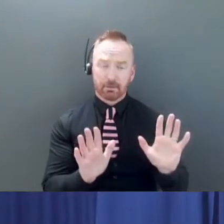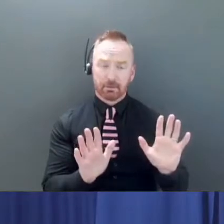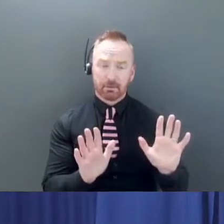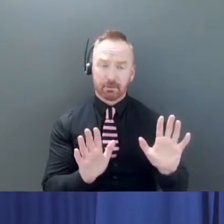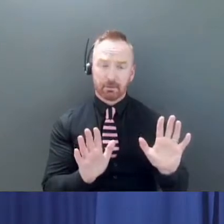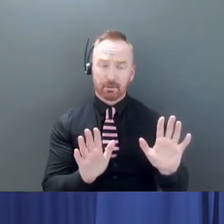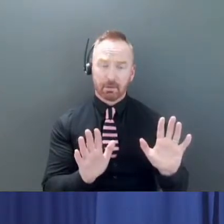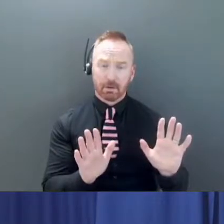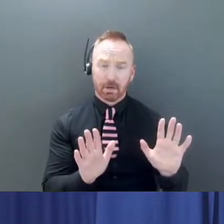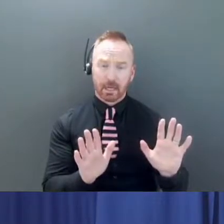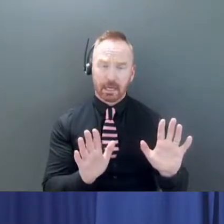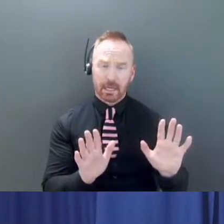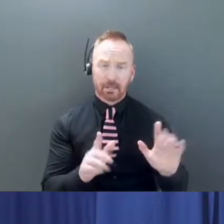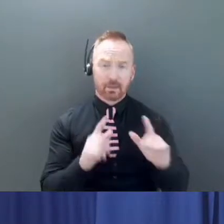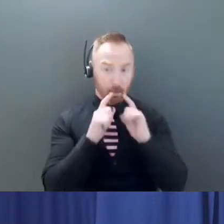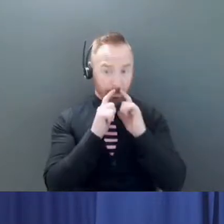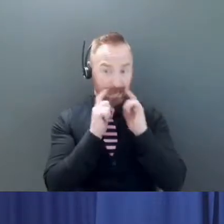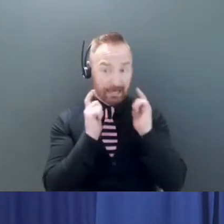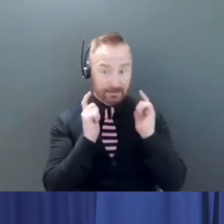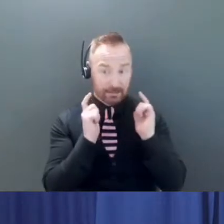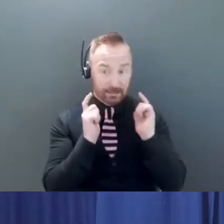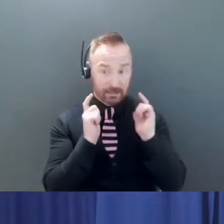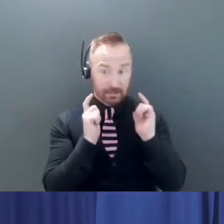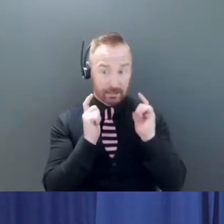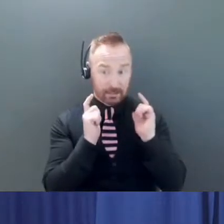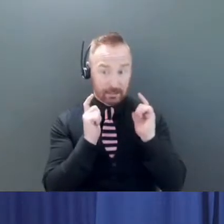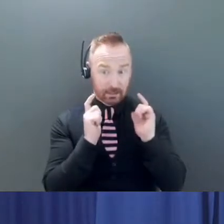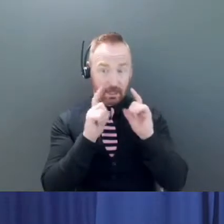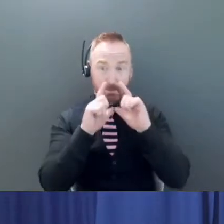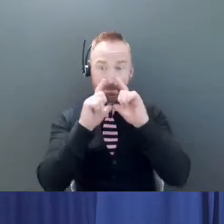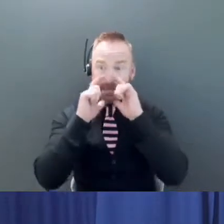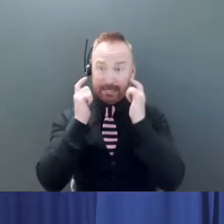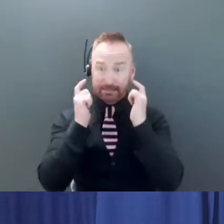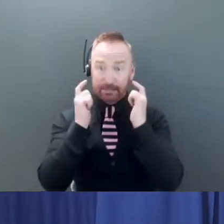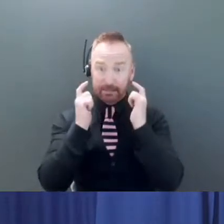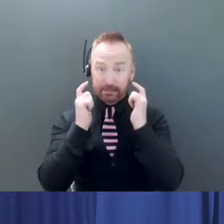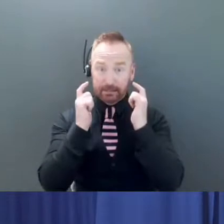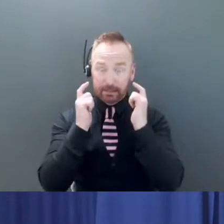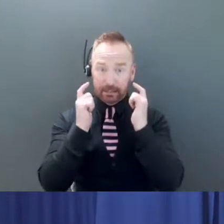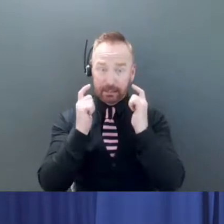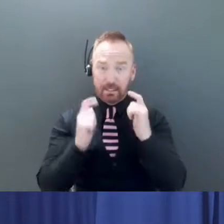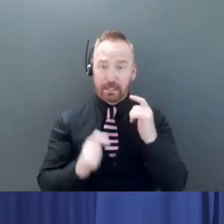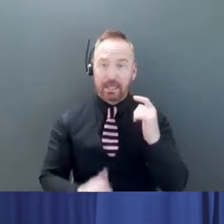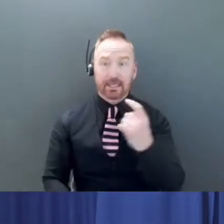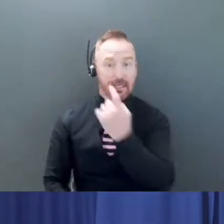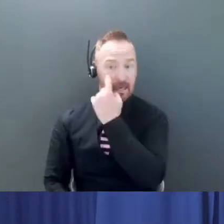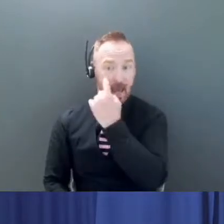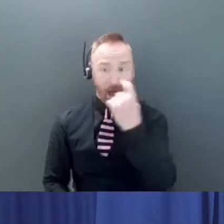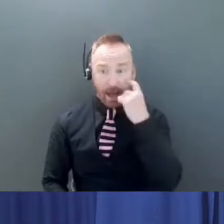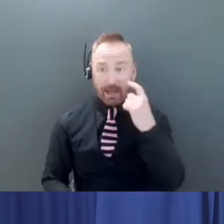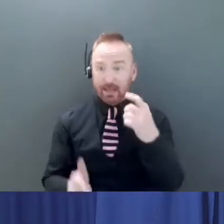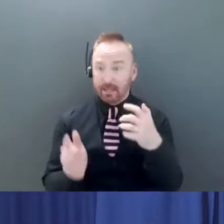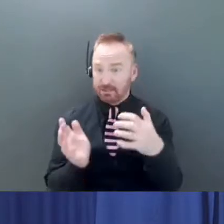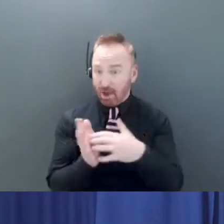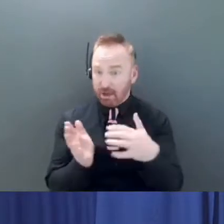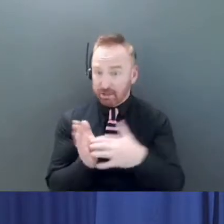So masking in an optometrist's